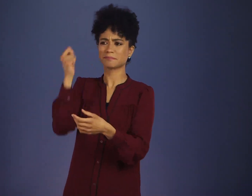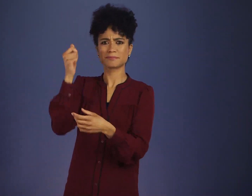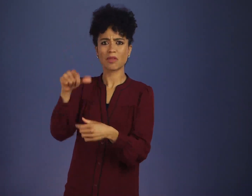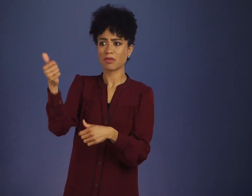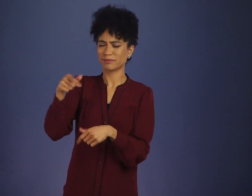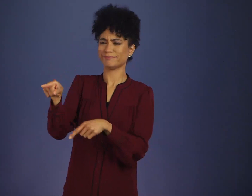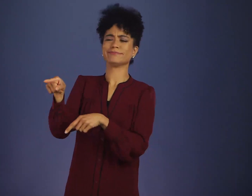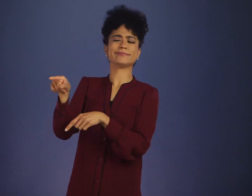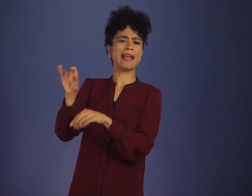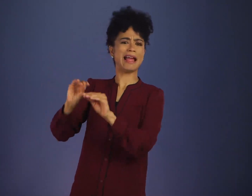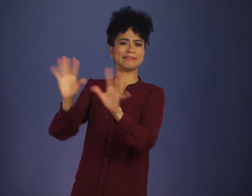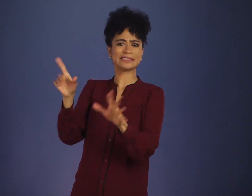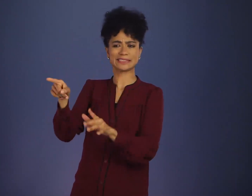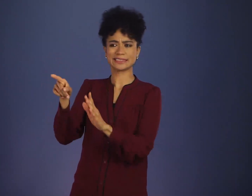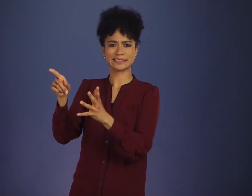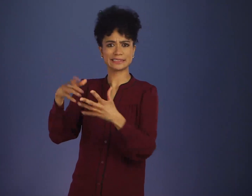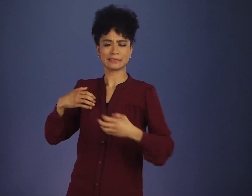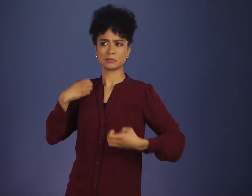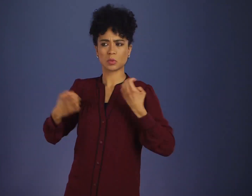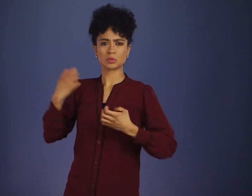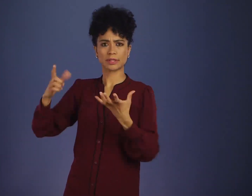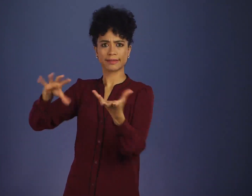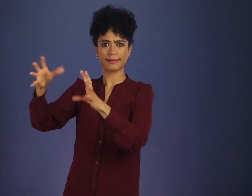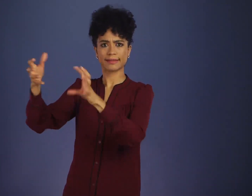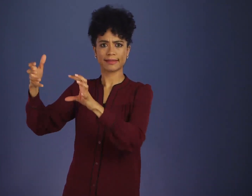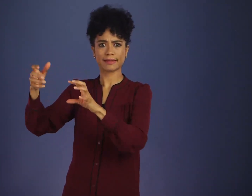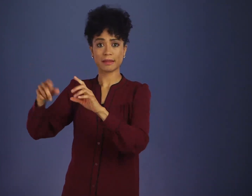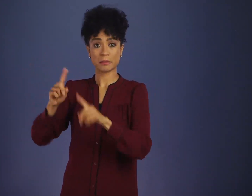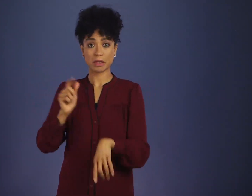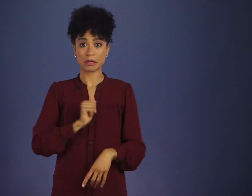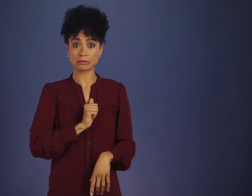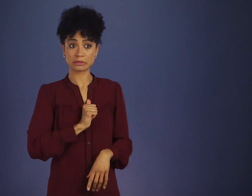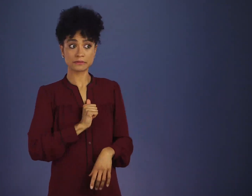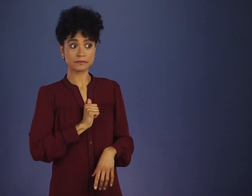We could perceive them quickly in others, but only slowly in ourselves.